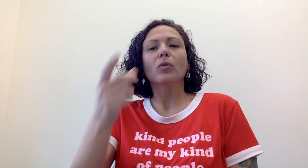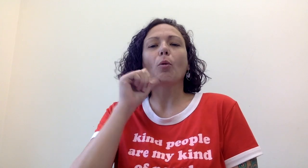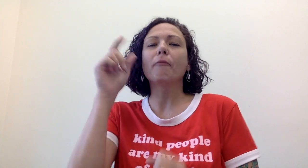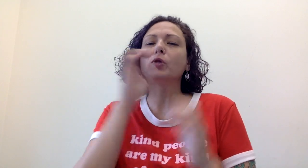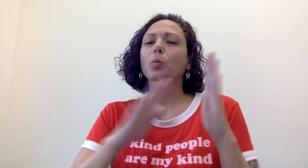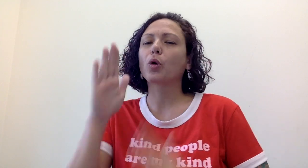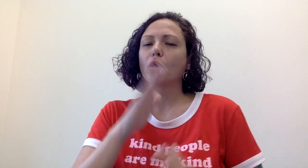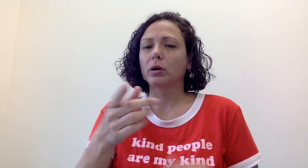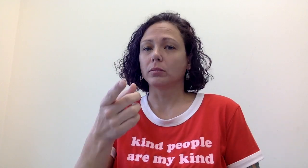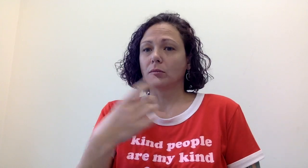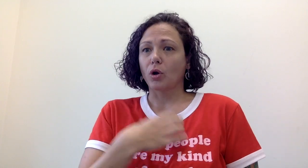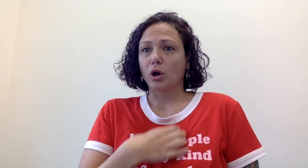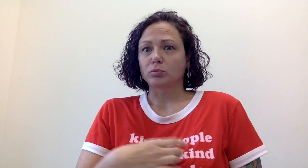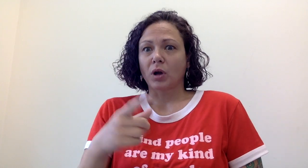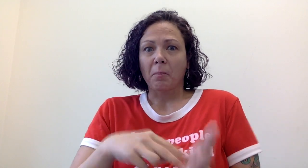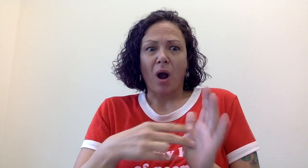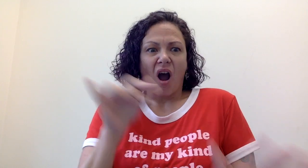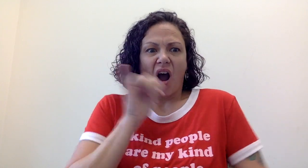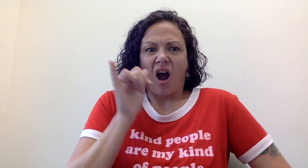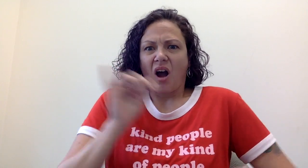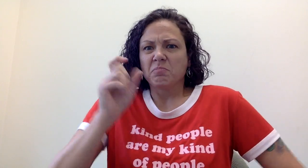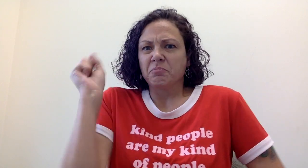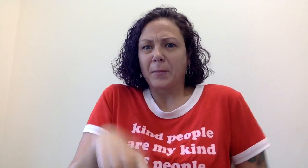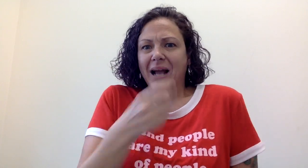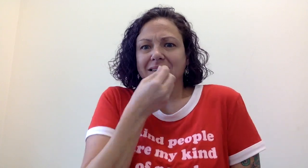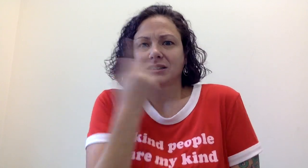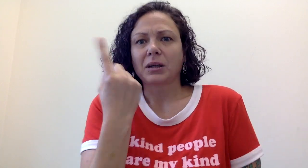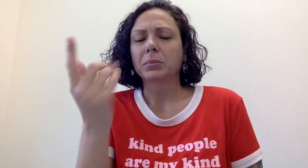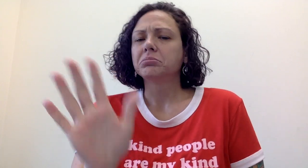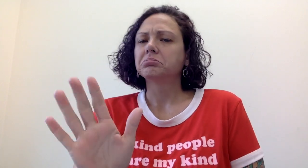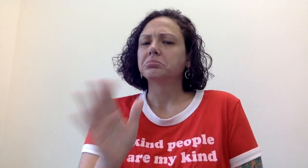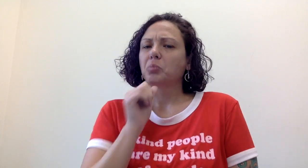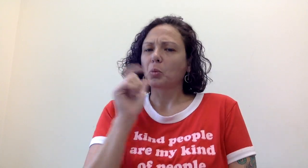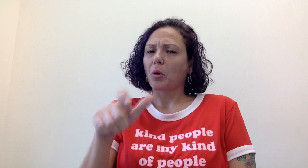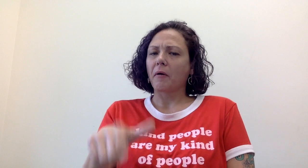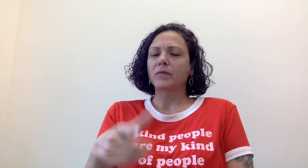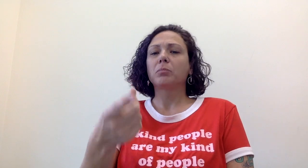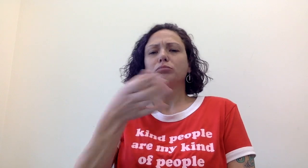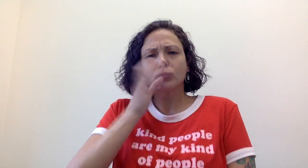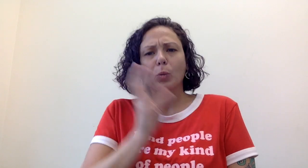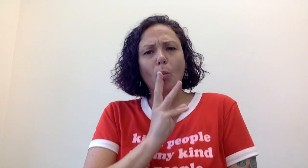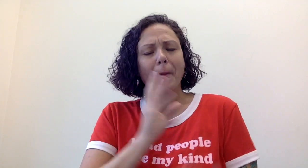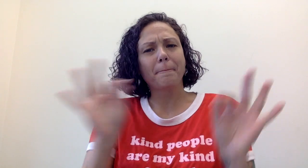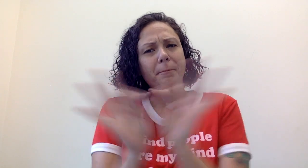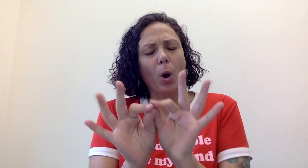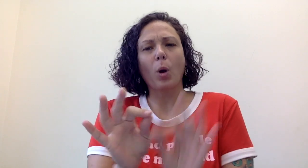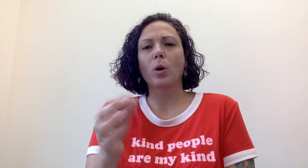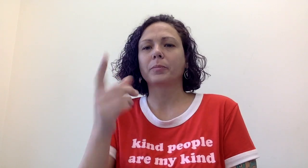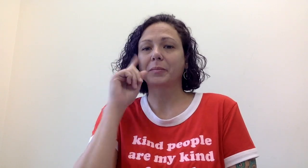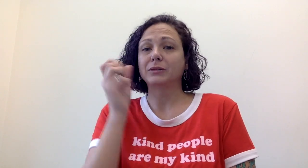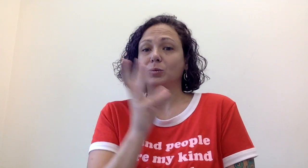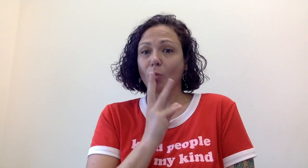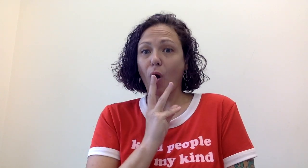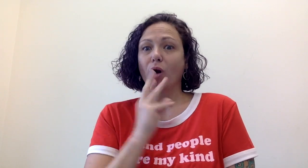So, you don't have to worry when you feel hungry. It doesn't mean you GOT to eat at that moment. It's very important to drink LOTS of water.